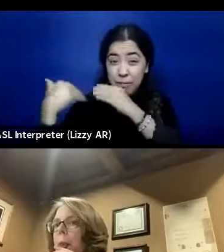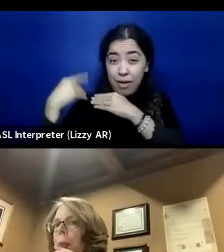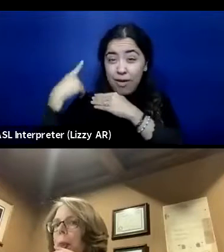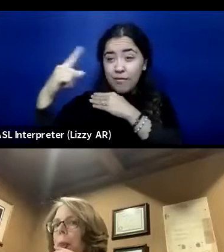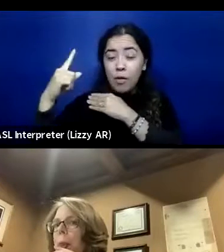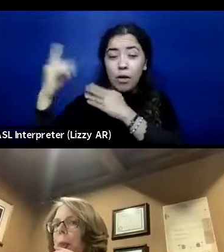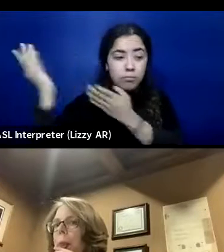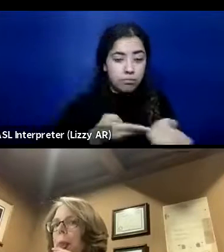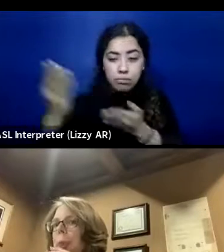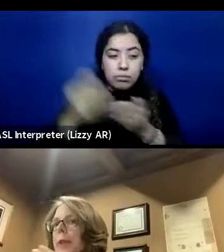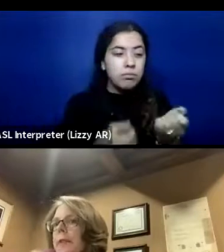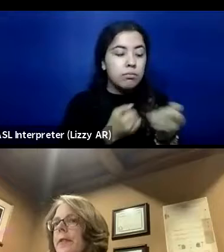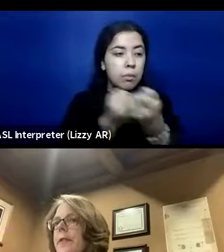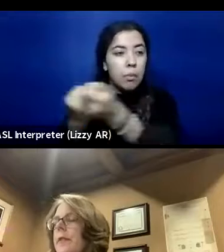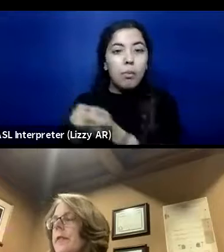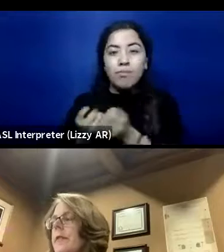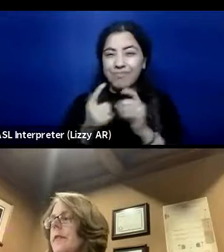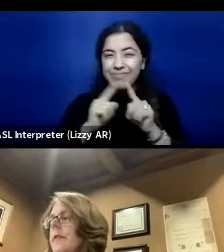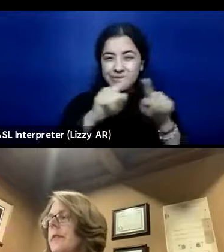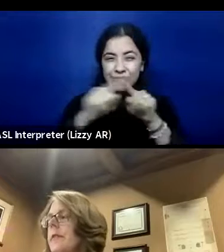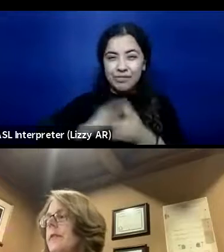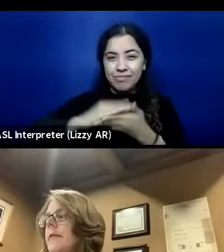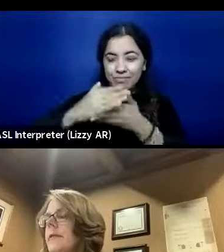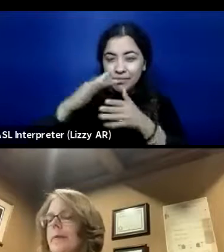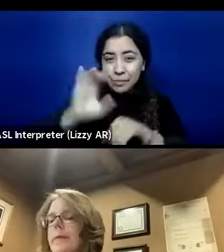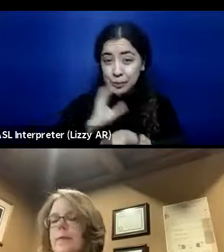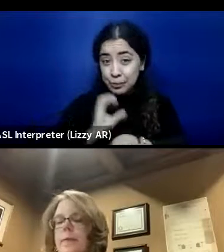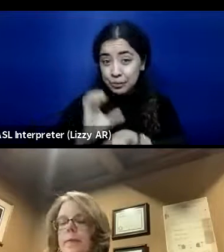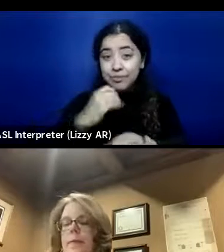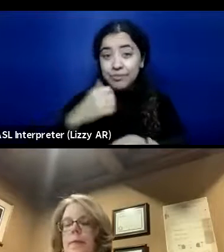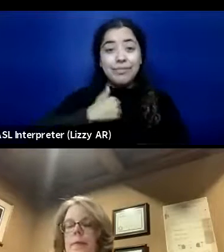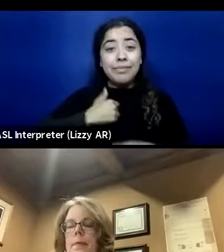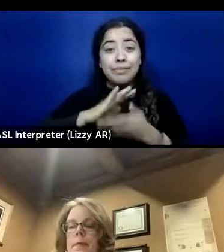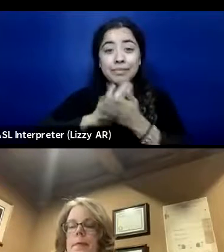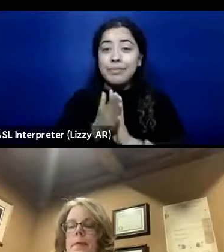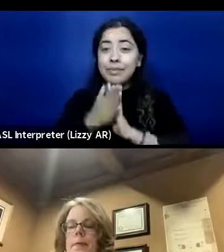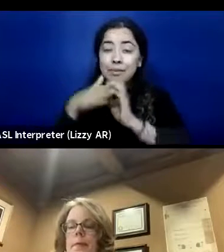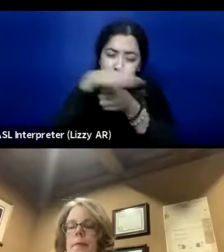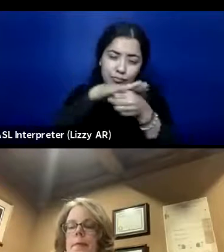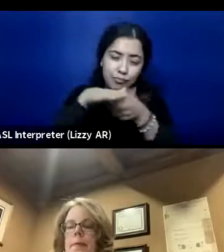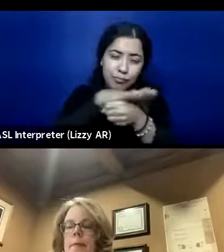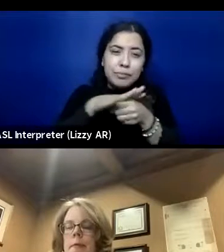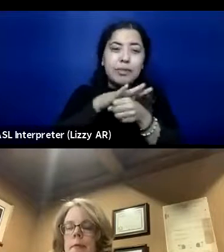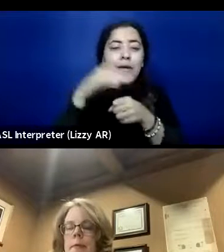And then I became, actually, a regional manager of the RS/6000,